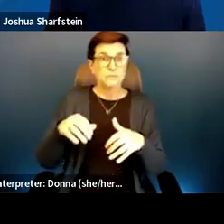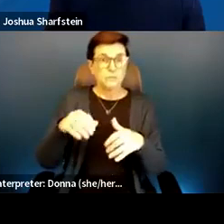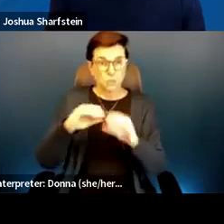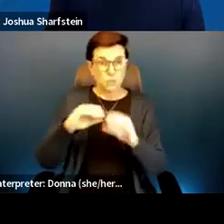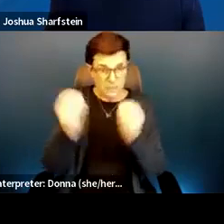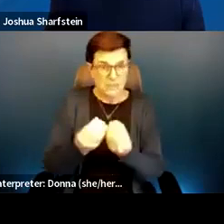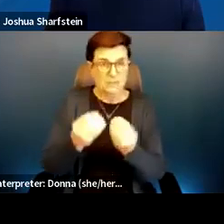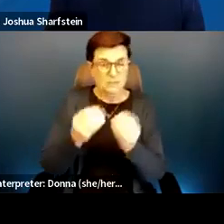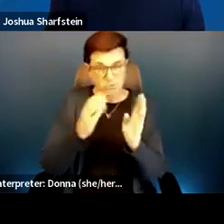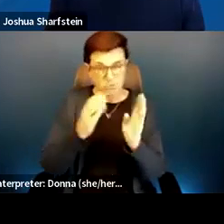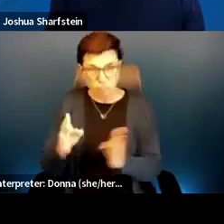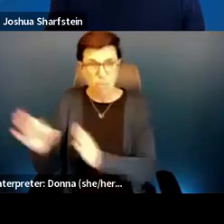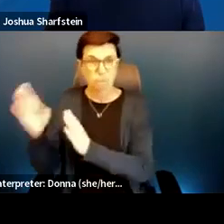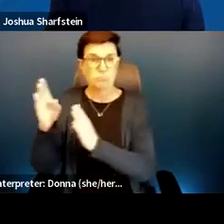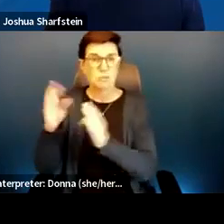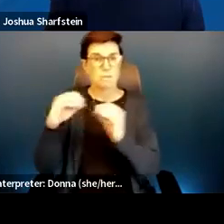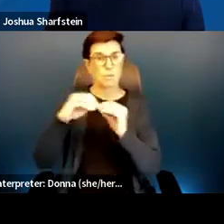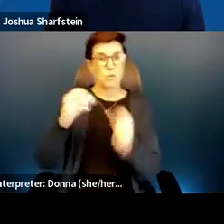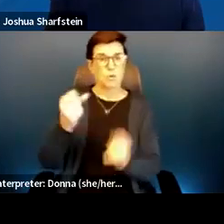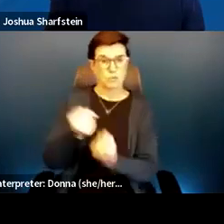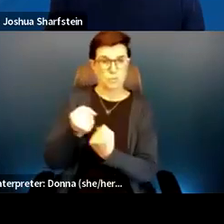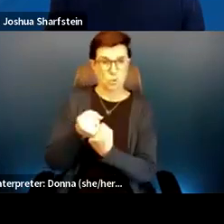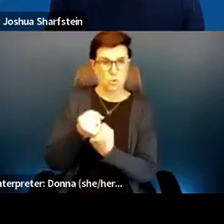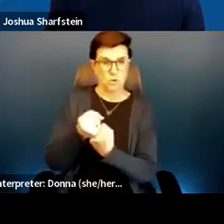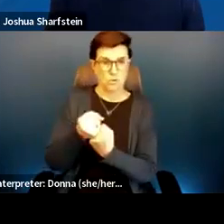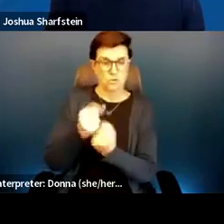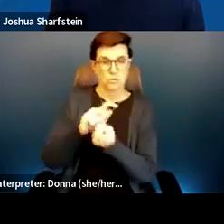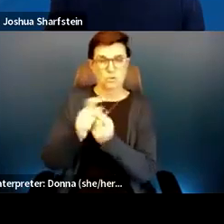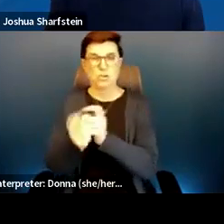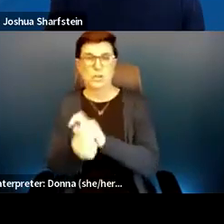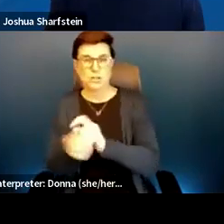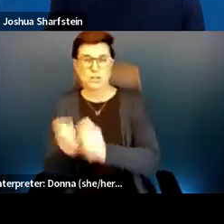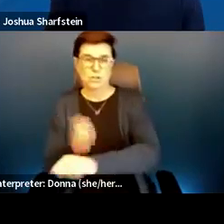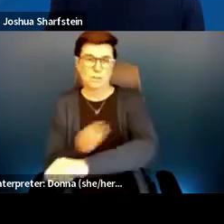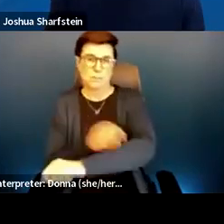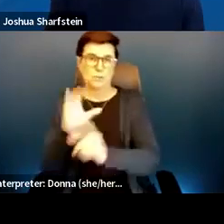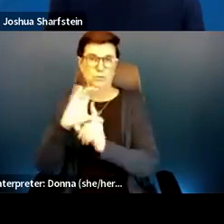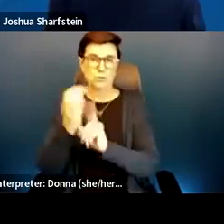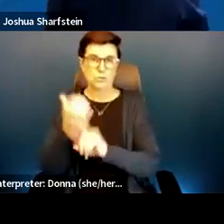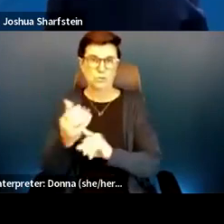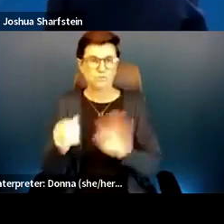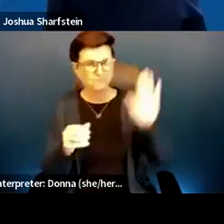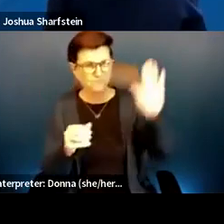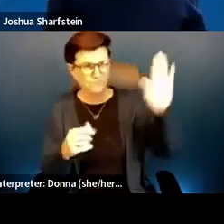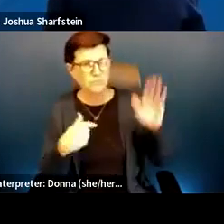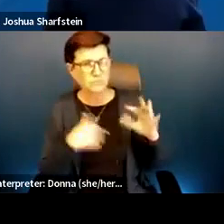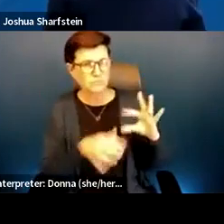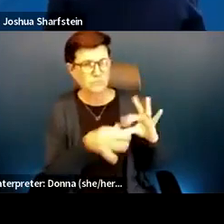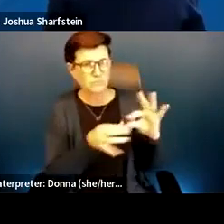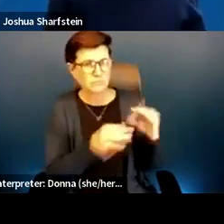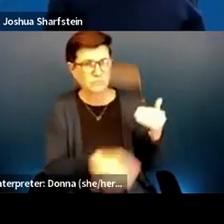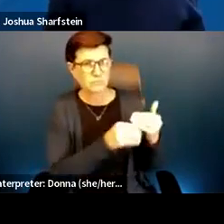Can I just add one other thing, too? I think it's important that the CDC staff understand